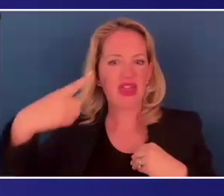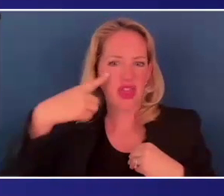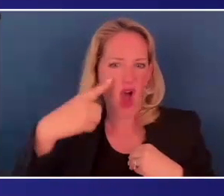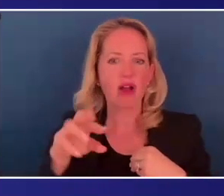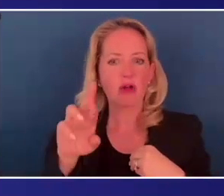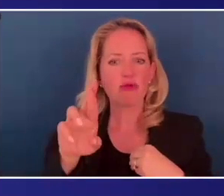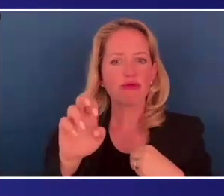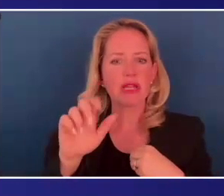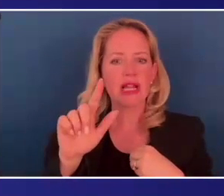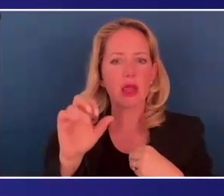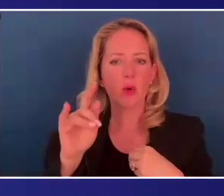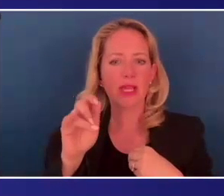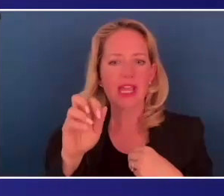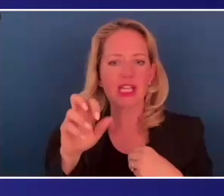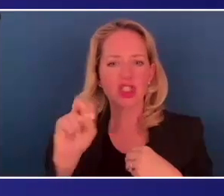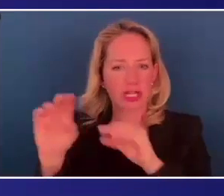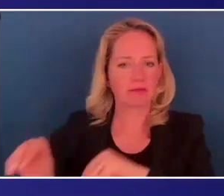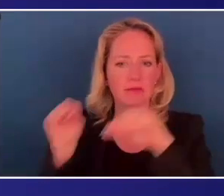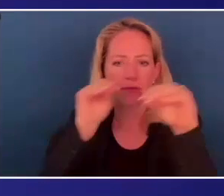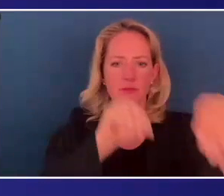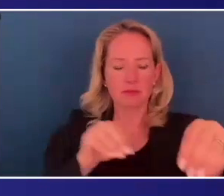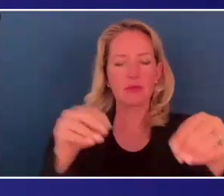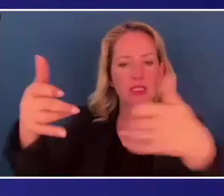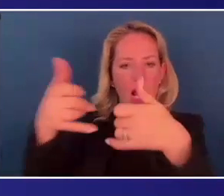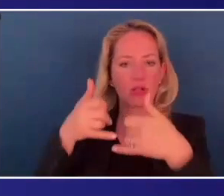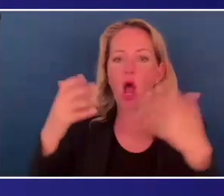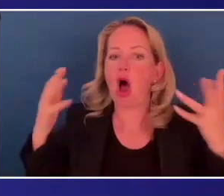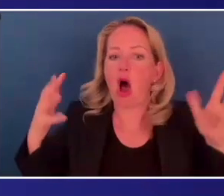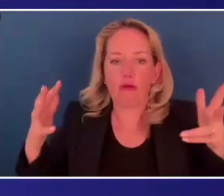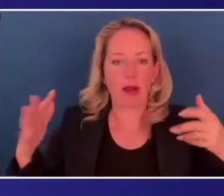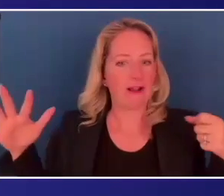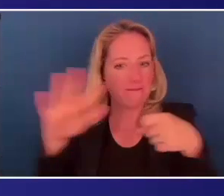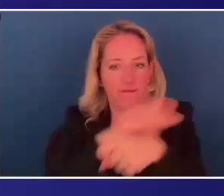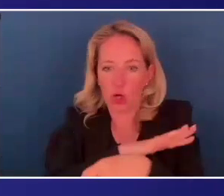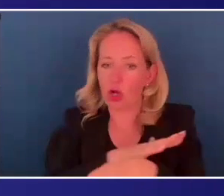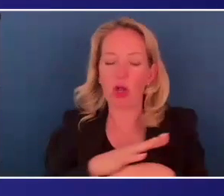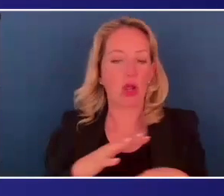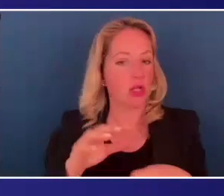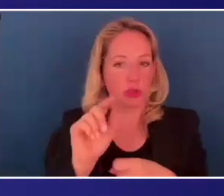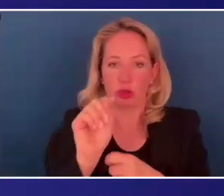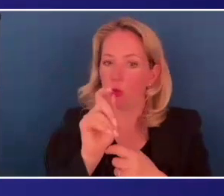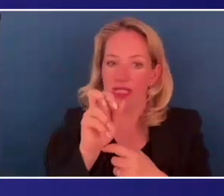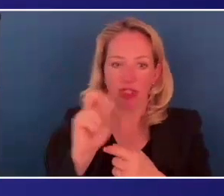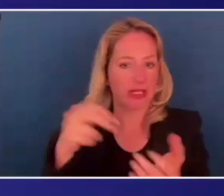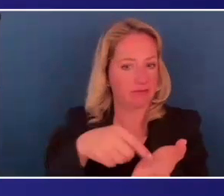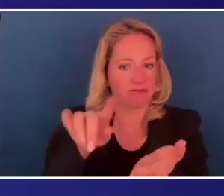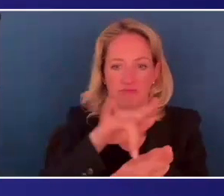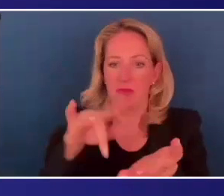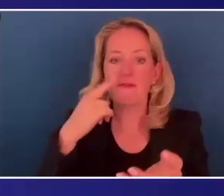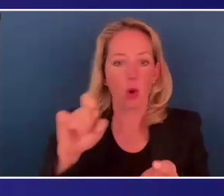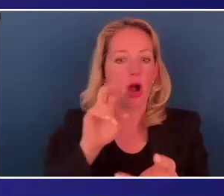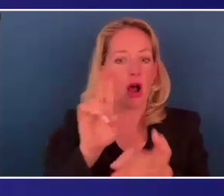I'd already earned a full to wish and scholarship for undergrad and I believe the offer was legitimate.